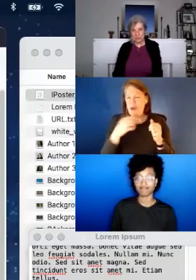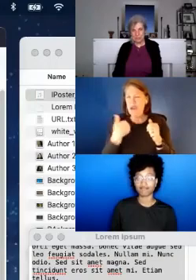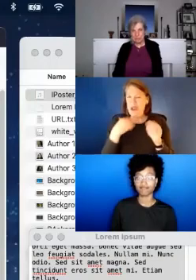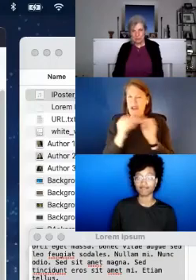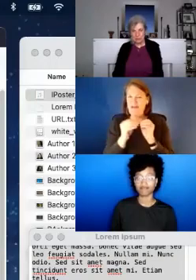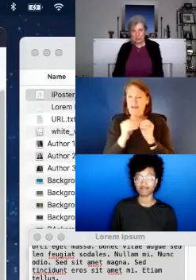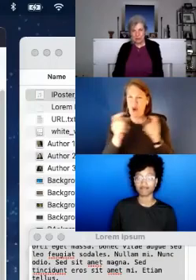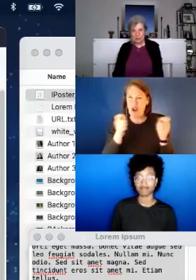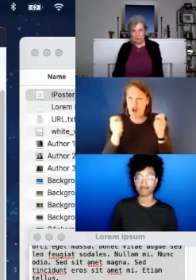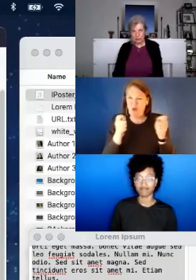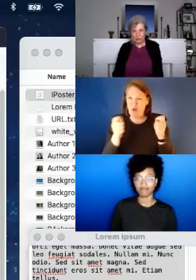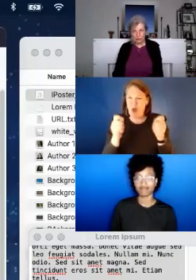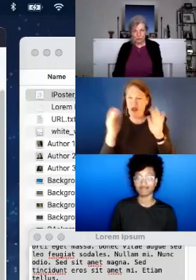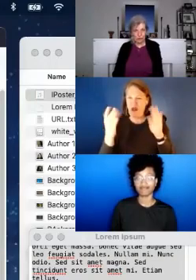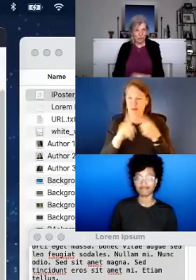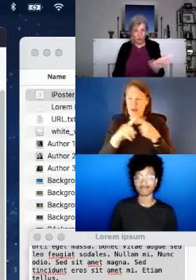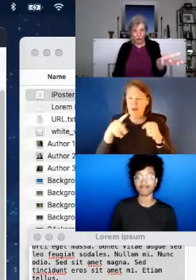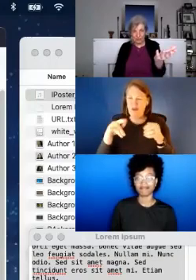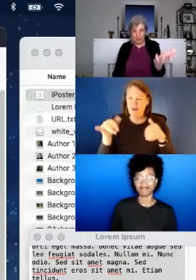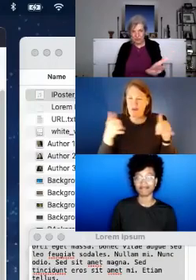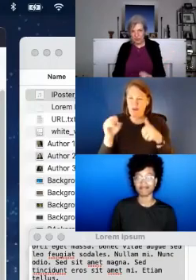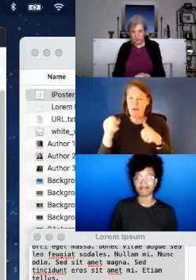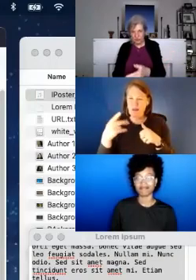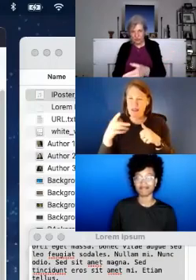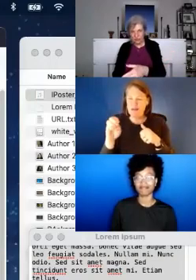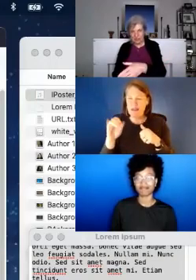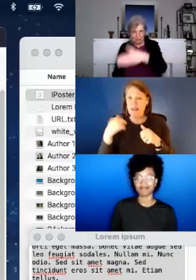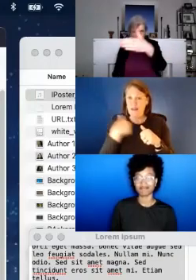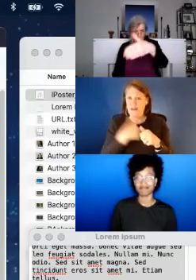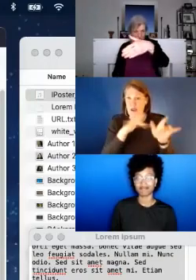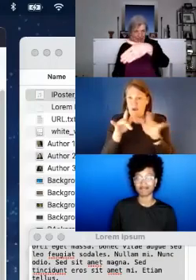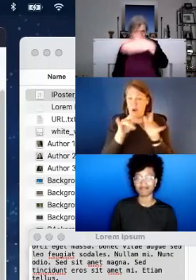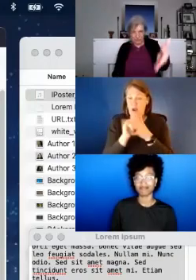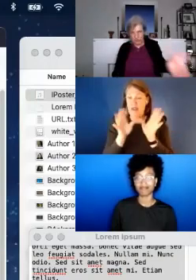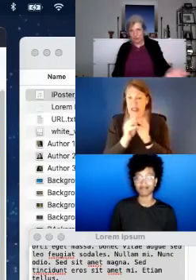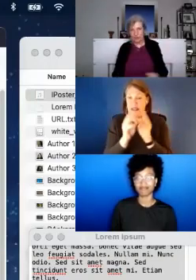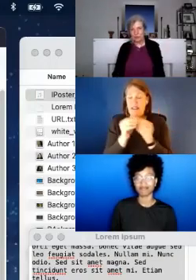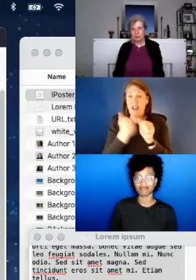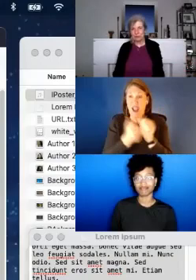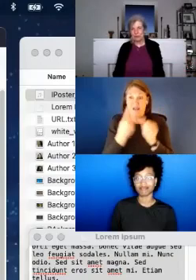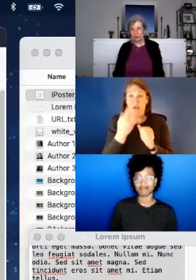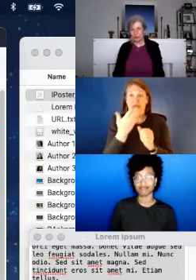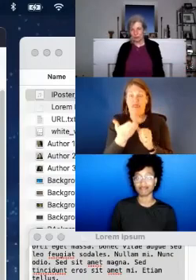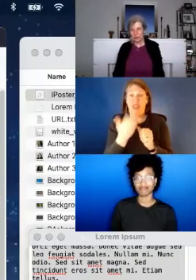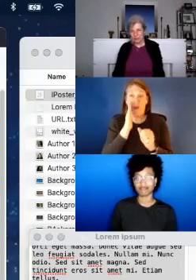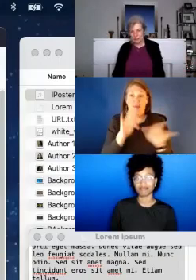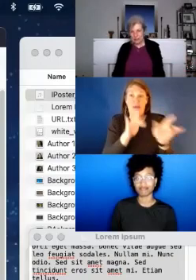07:41:08 , because if we were recording that session everyone at the session would be recorded.